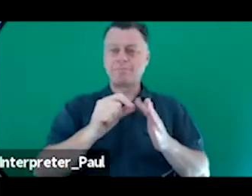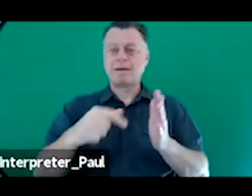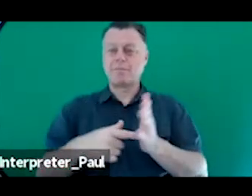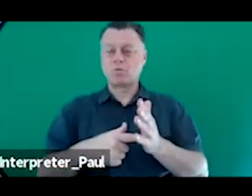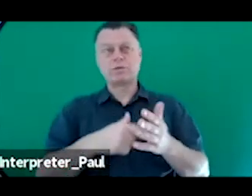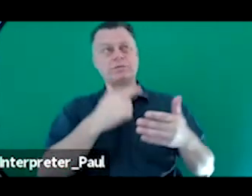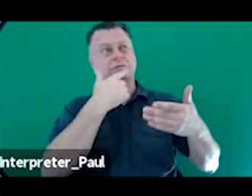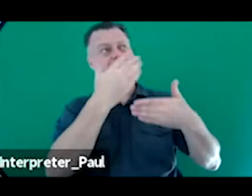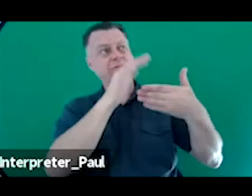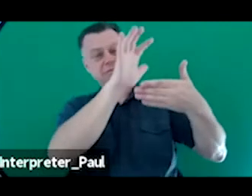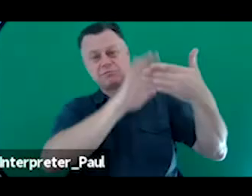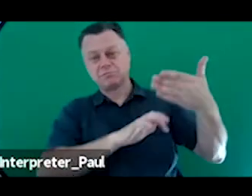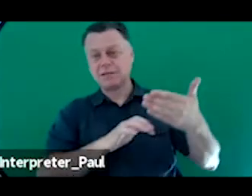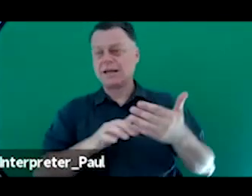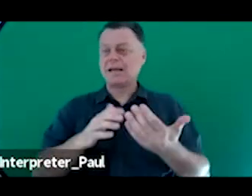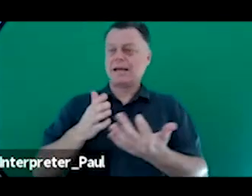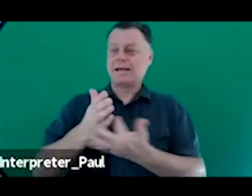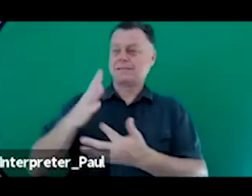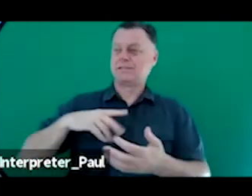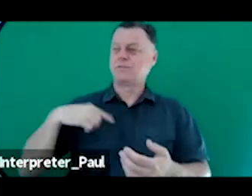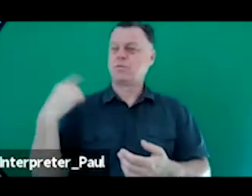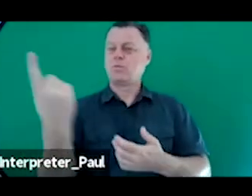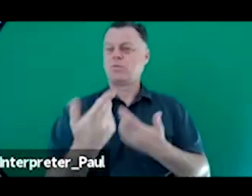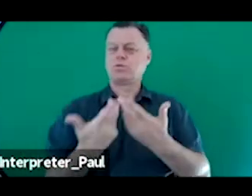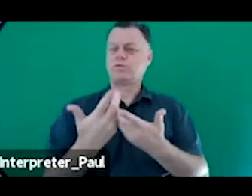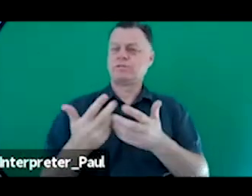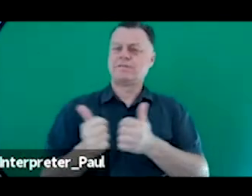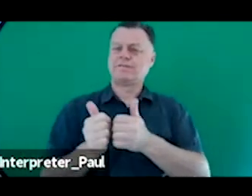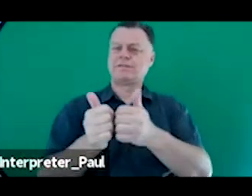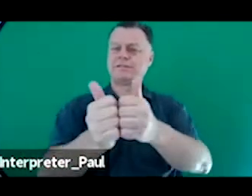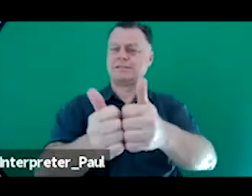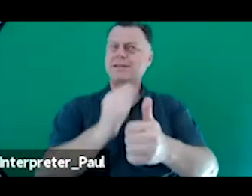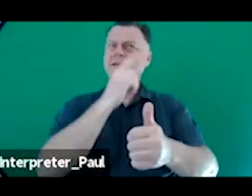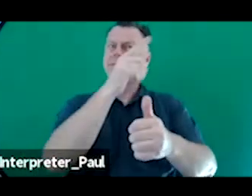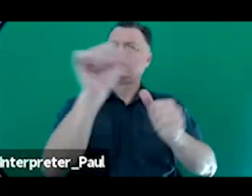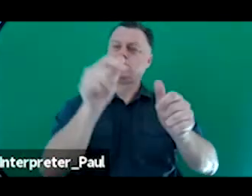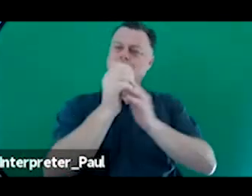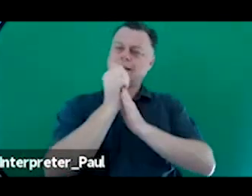including accessibility needs for every university event. They can lead the way by demonstrating how